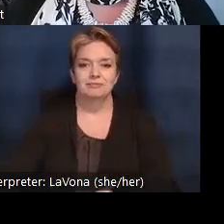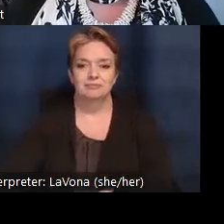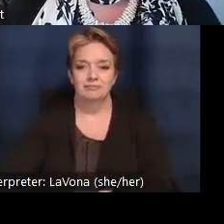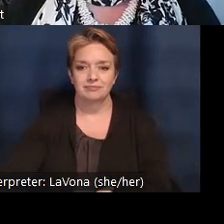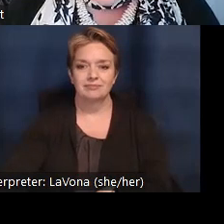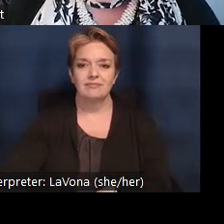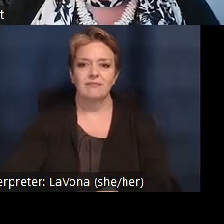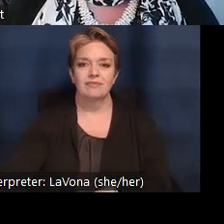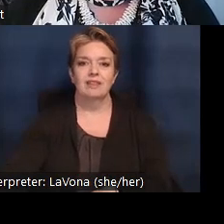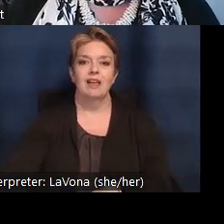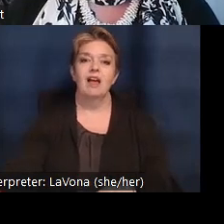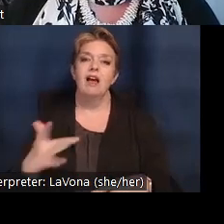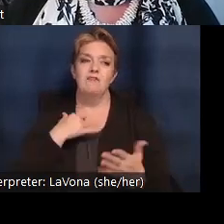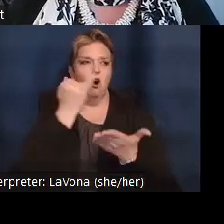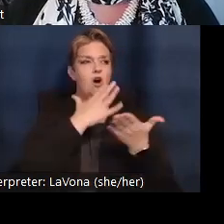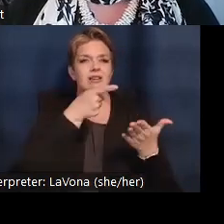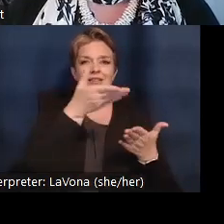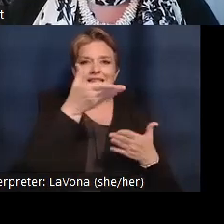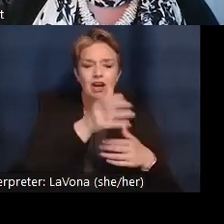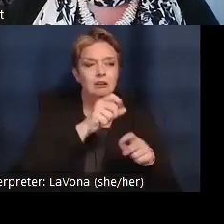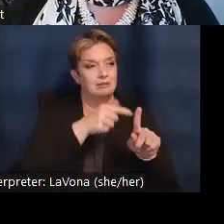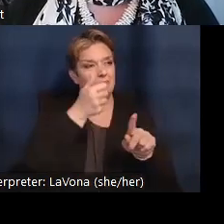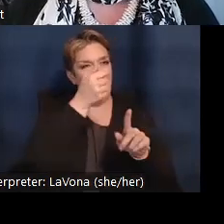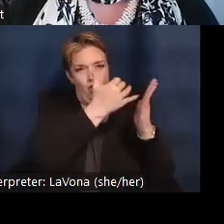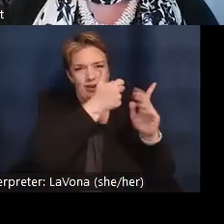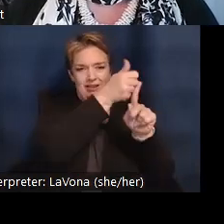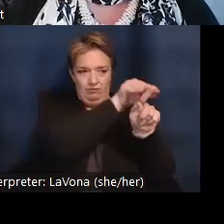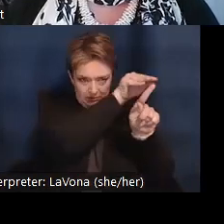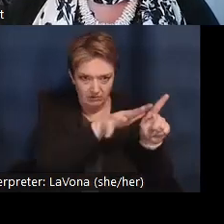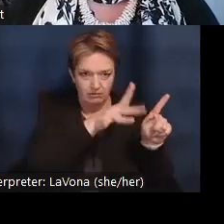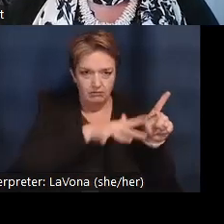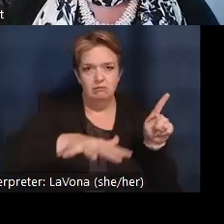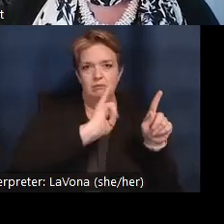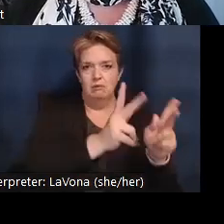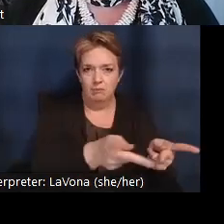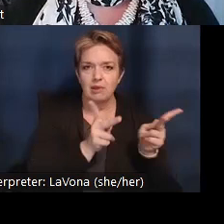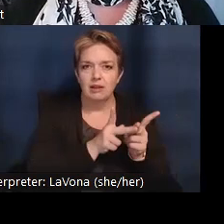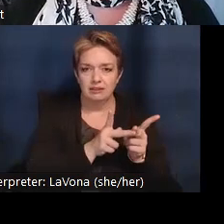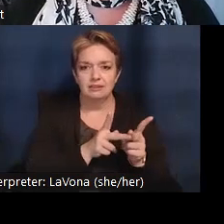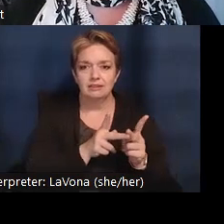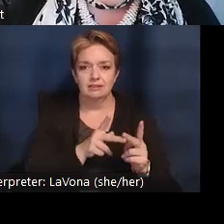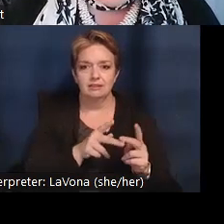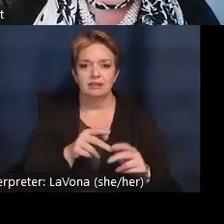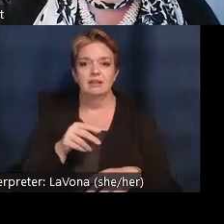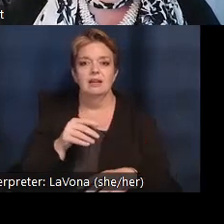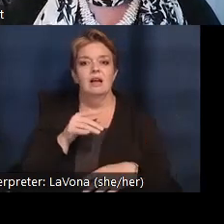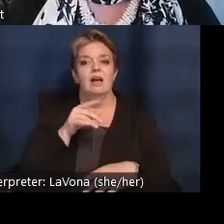This is an amazing example of adaptive reuse by a creative who both had historical reverence